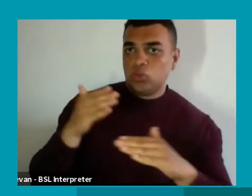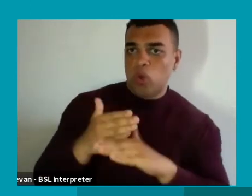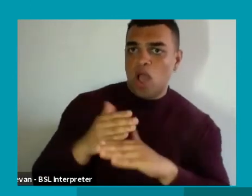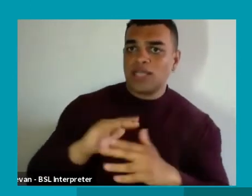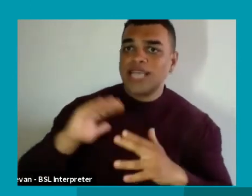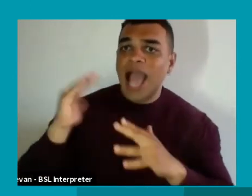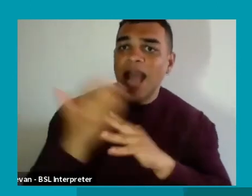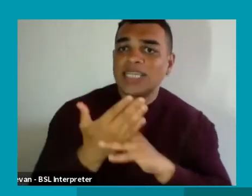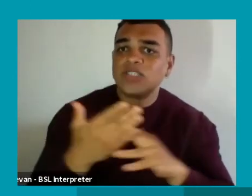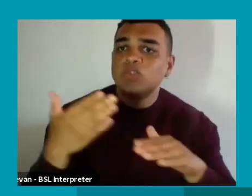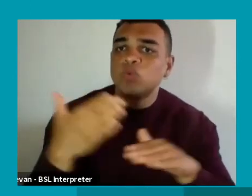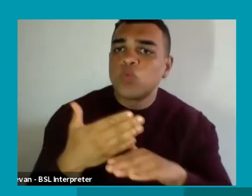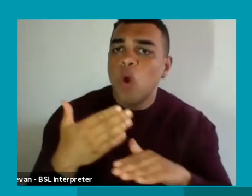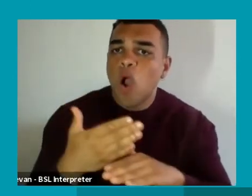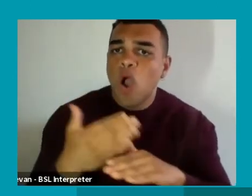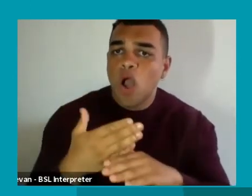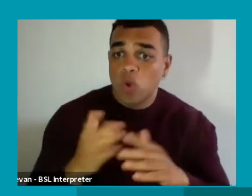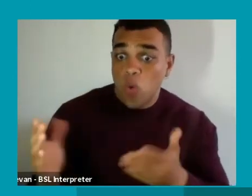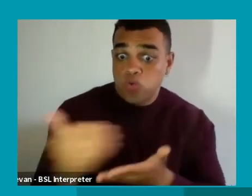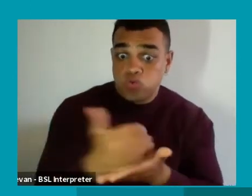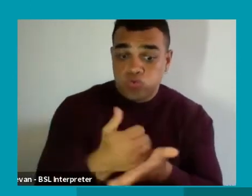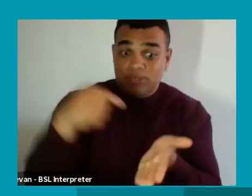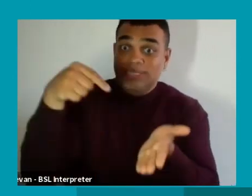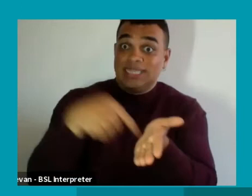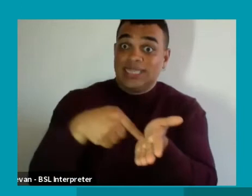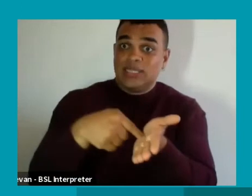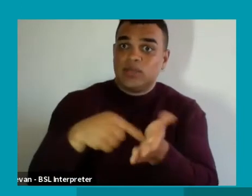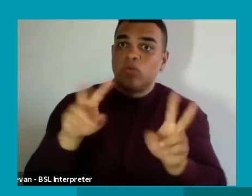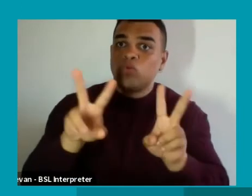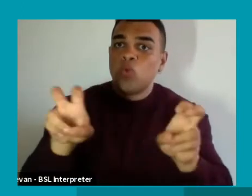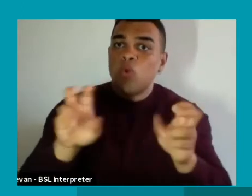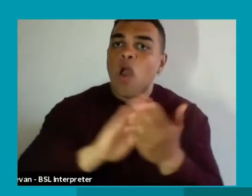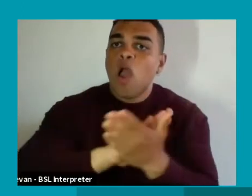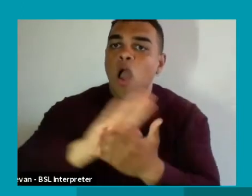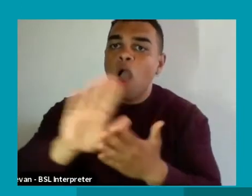a little bit of time on the hive. Using those resources to supplement